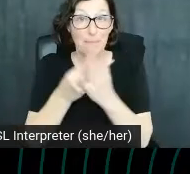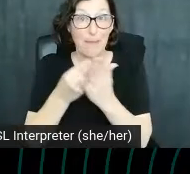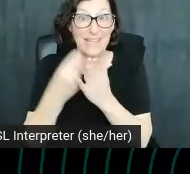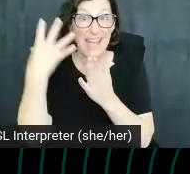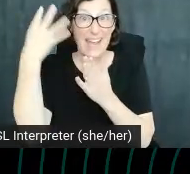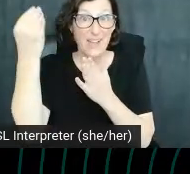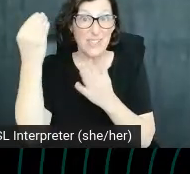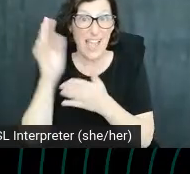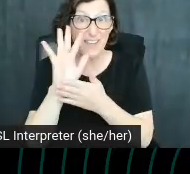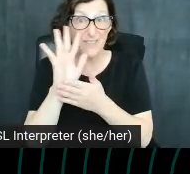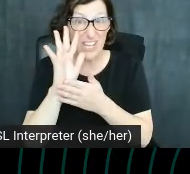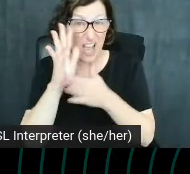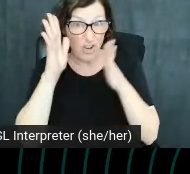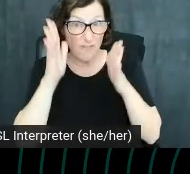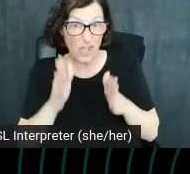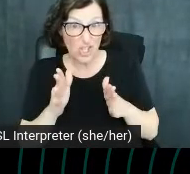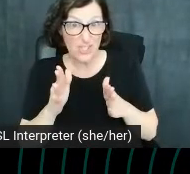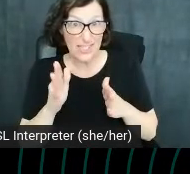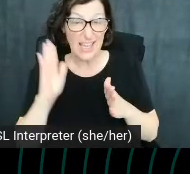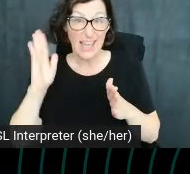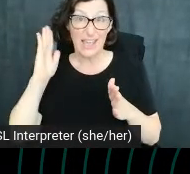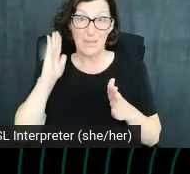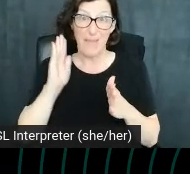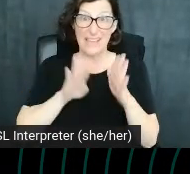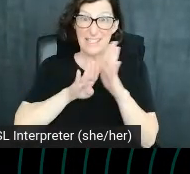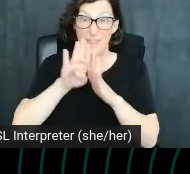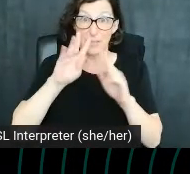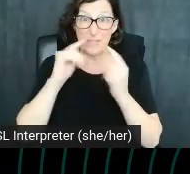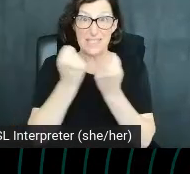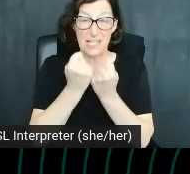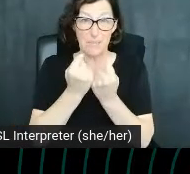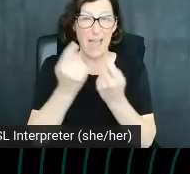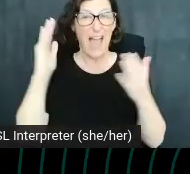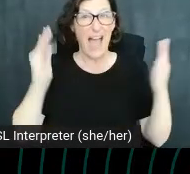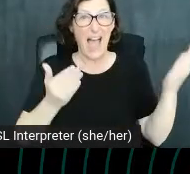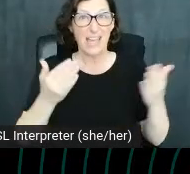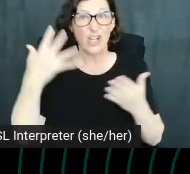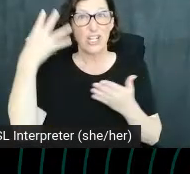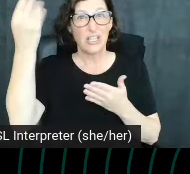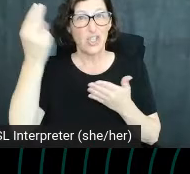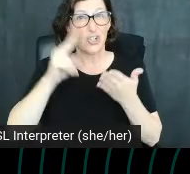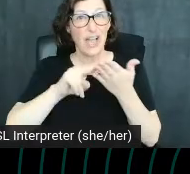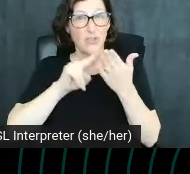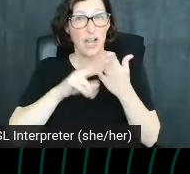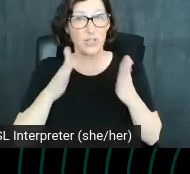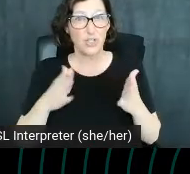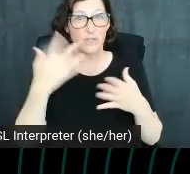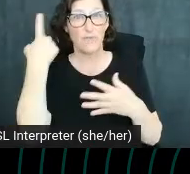In the past, our development team hired external contractors to create a video for our annual board meeting.